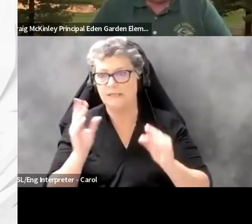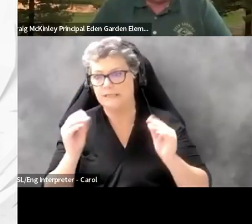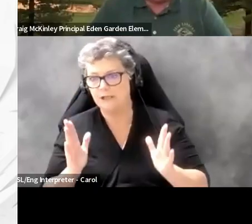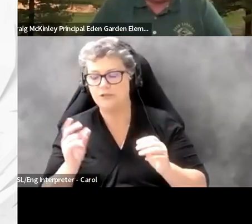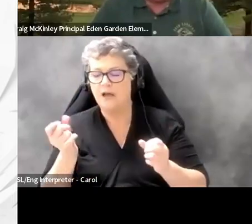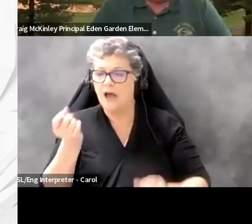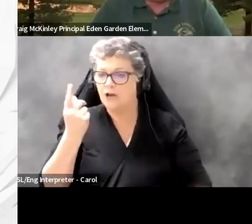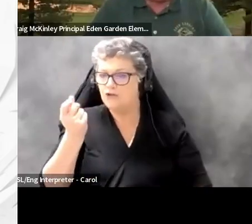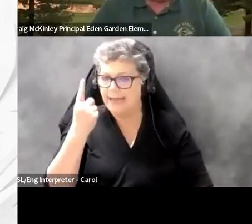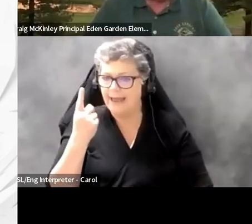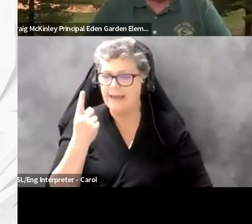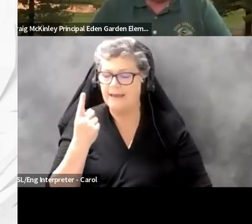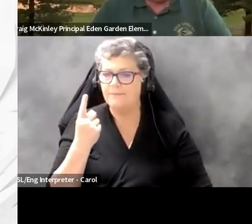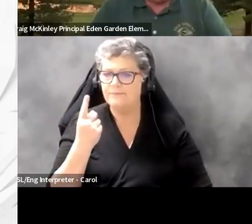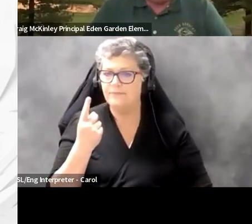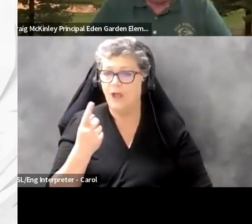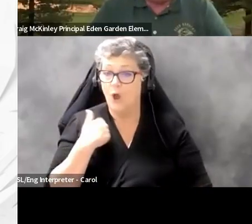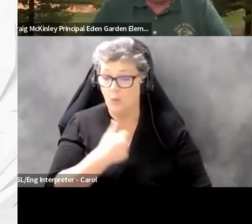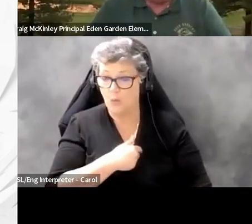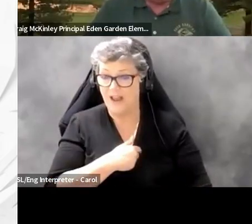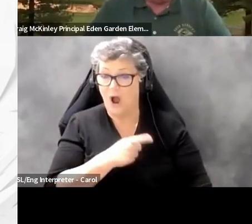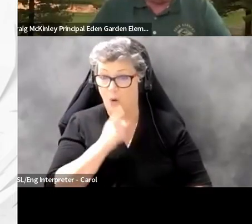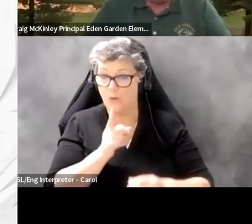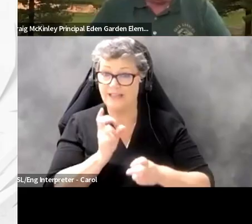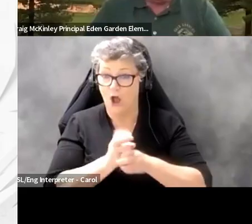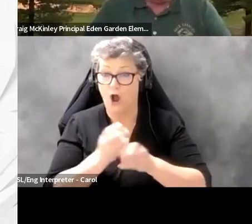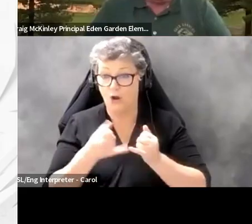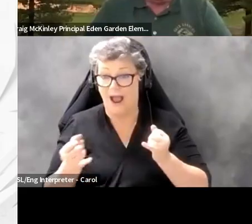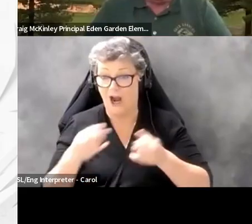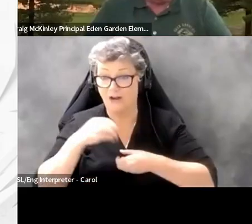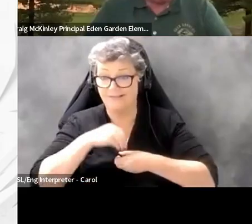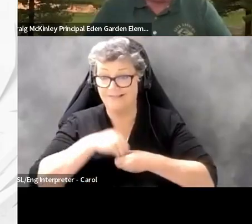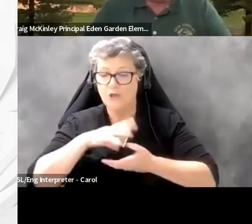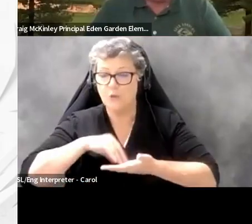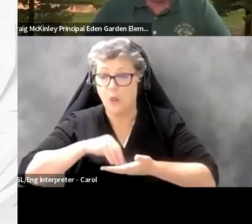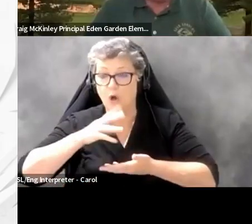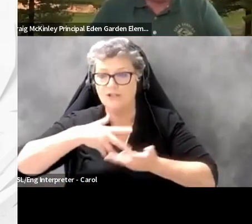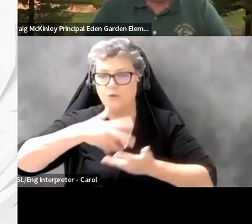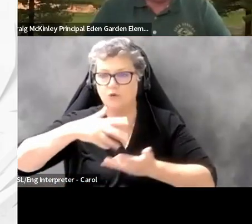understand that you know we're hardwired to learn socially. It we we aren't learning in a